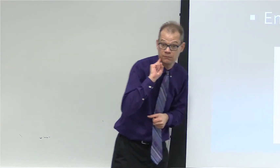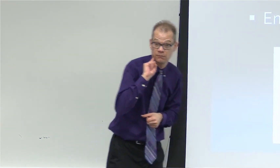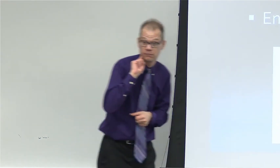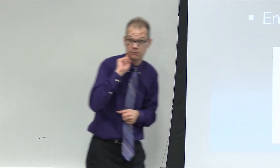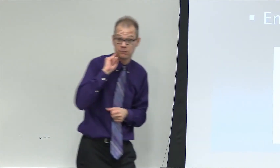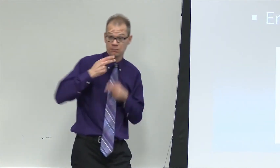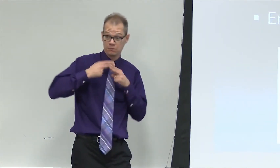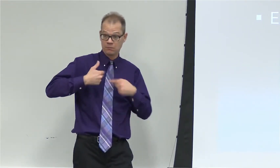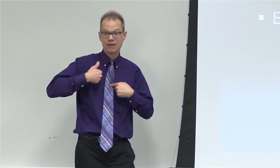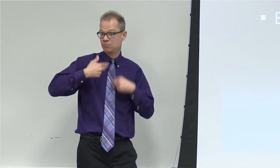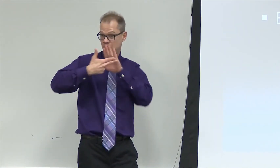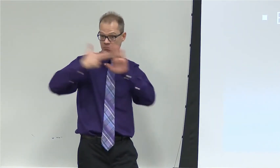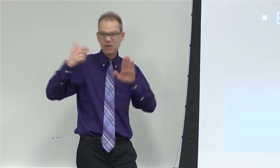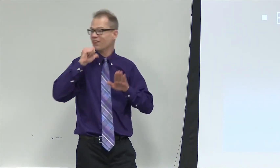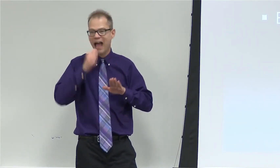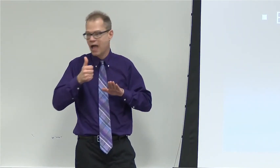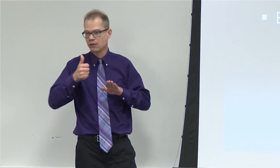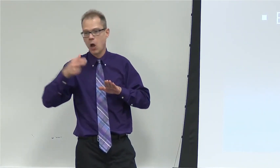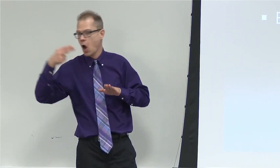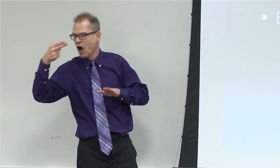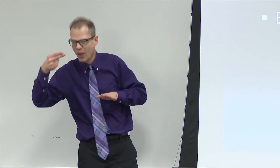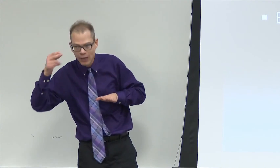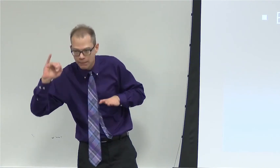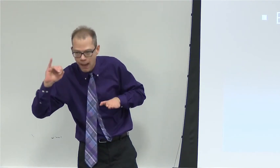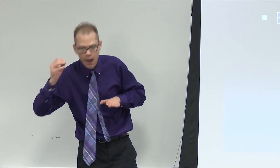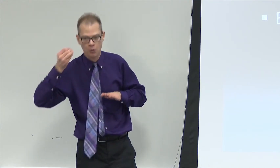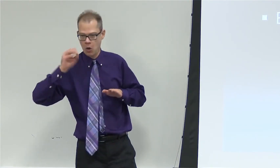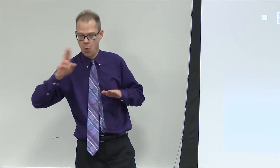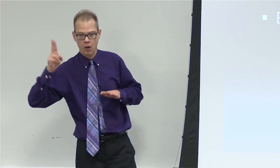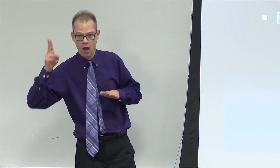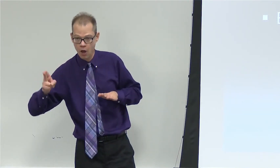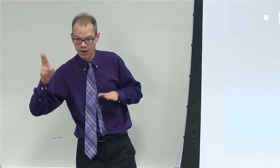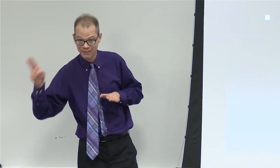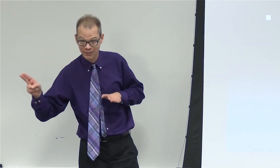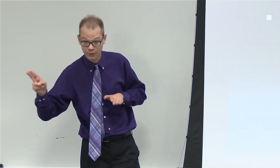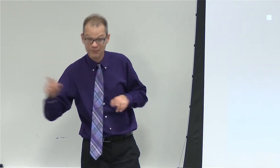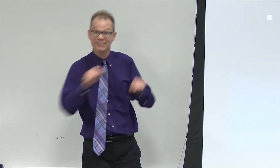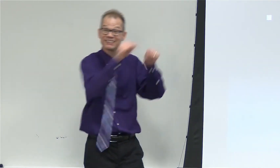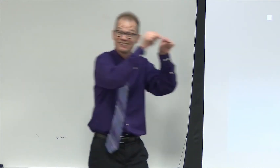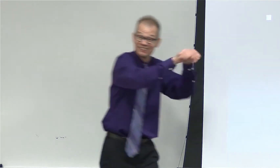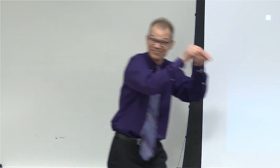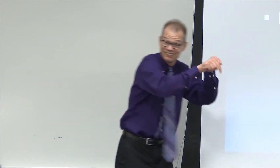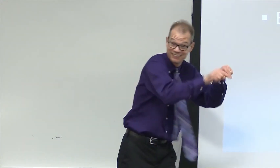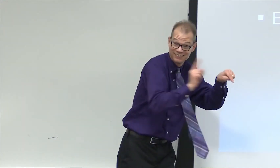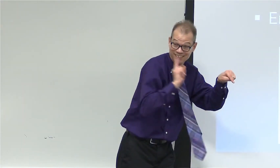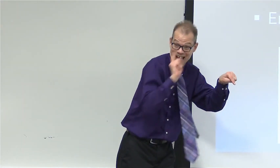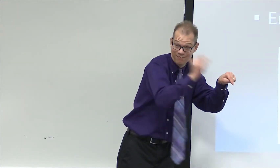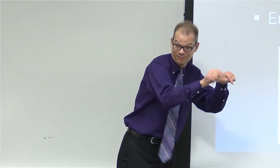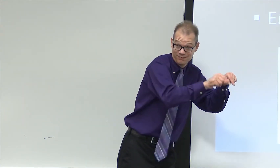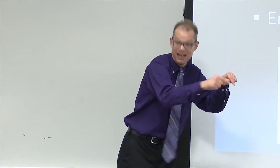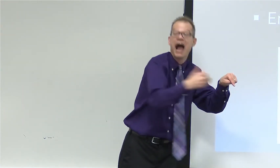identified themselves as deaf, not hearing-impaired or hard-of-hearing, but those who identified themselves as deaf,